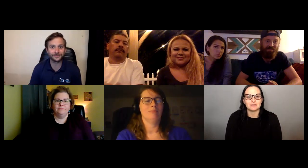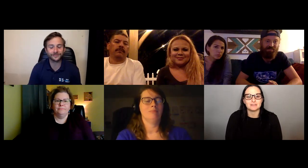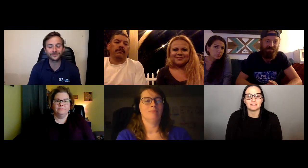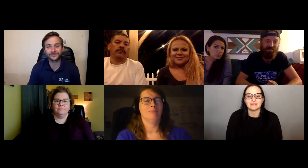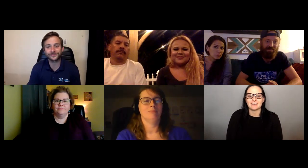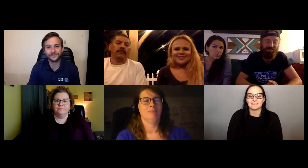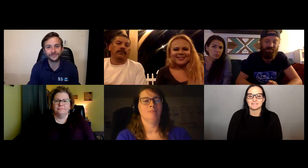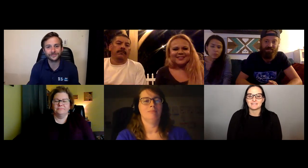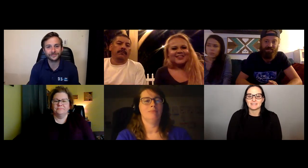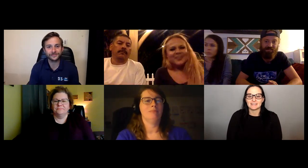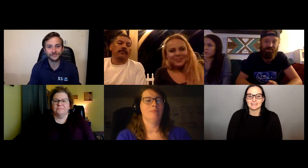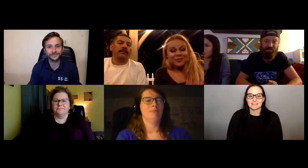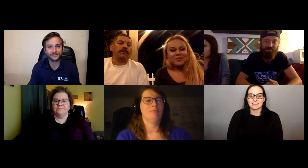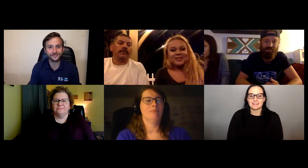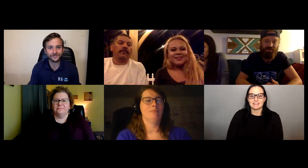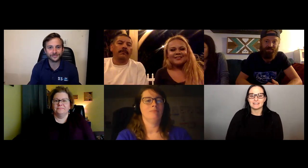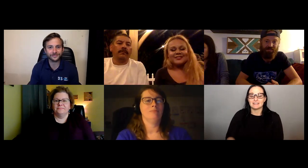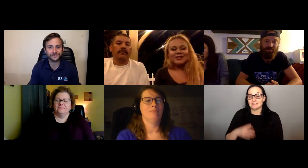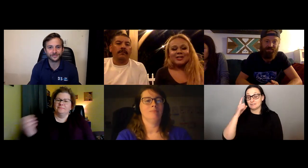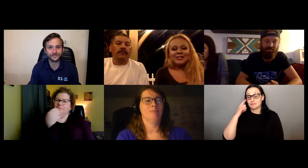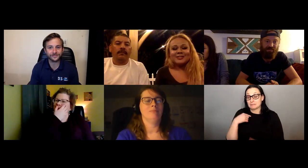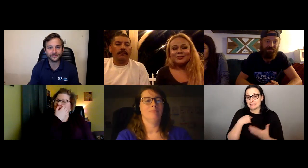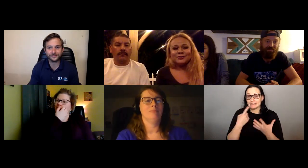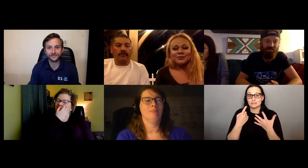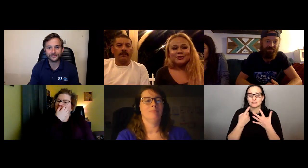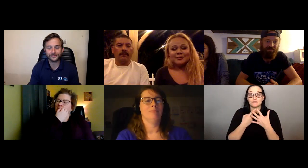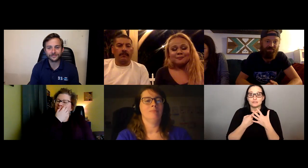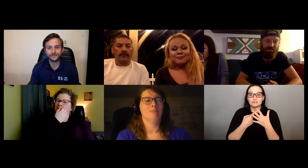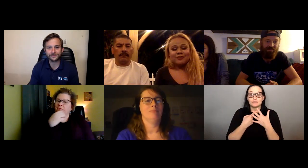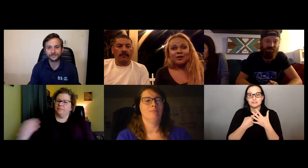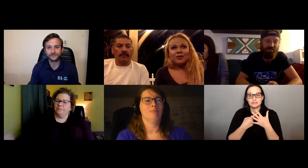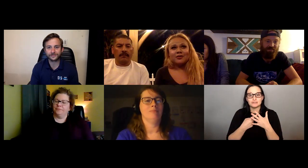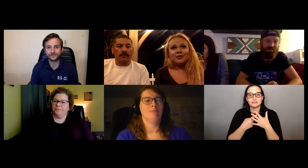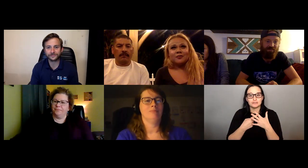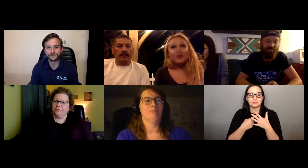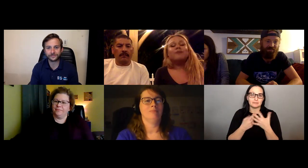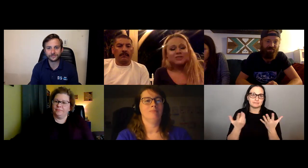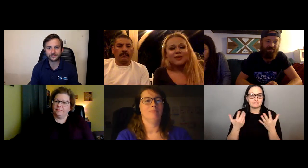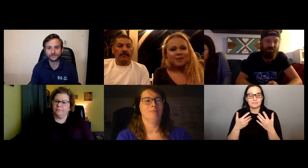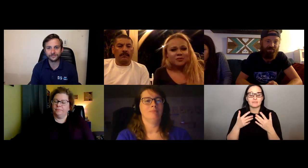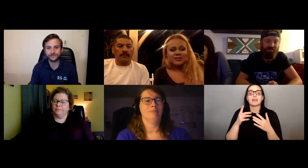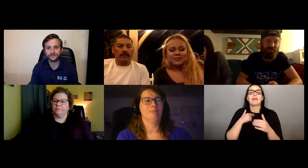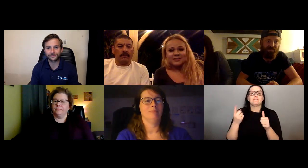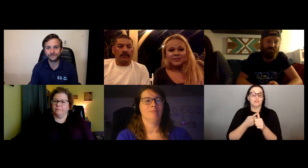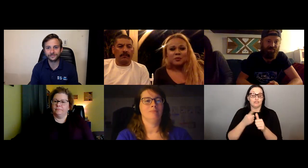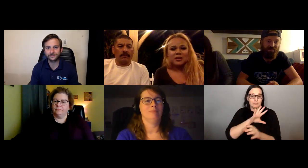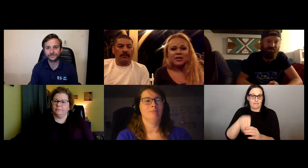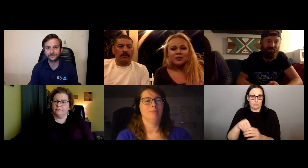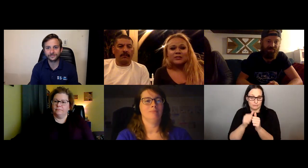delfina for me starting to for when i first got